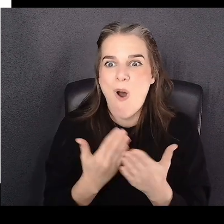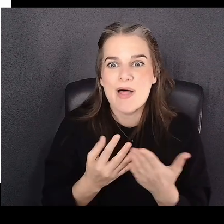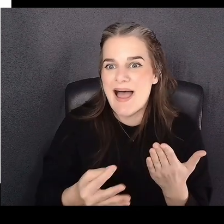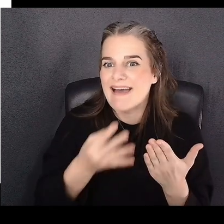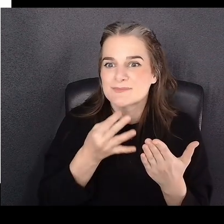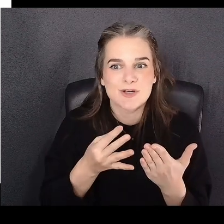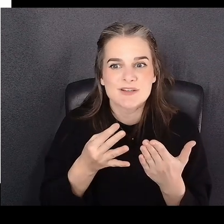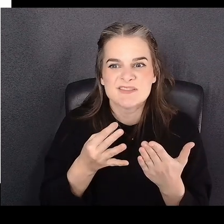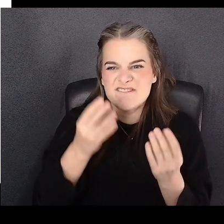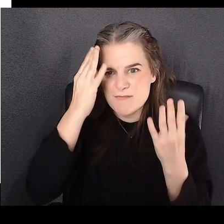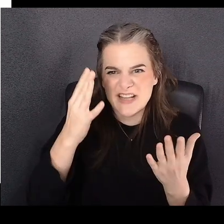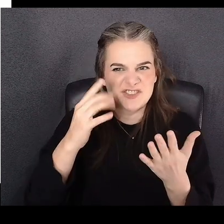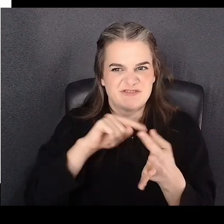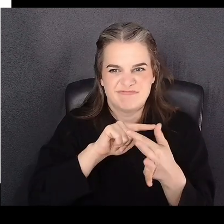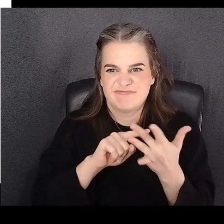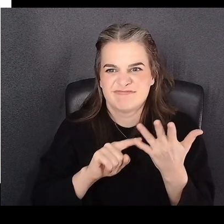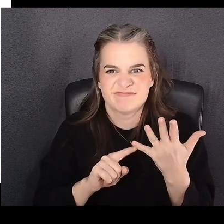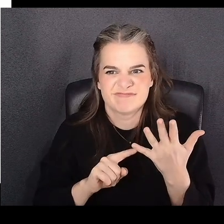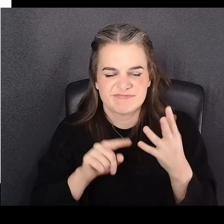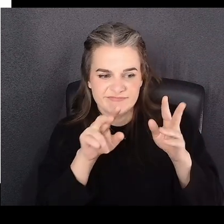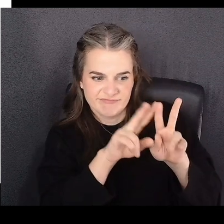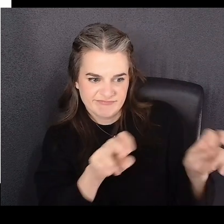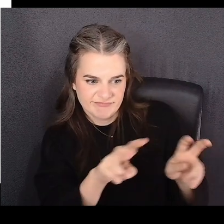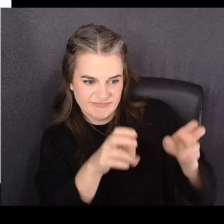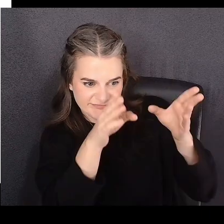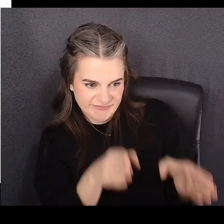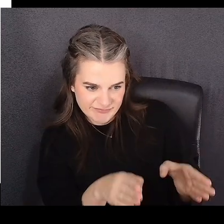and assess a person for the full quality of life